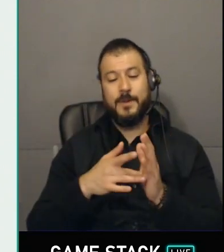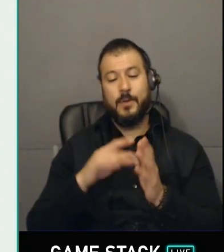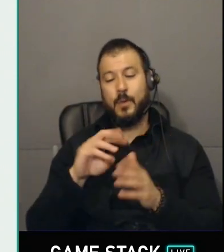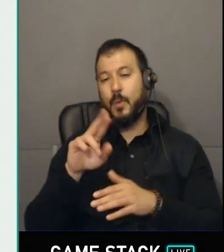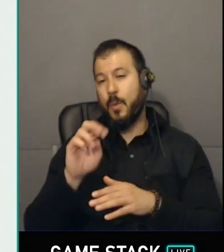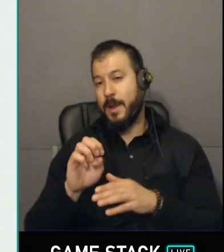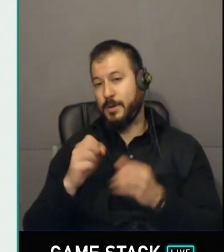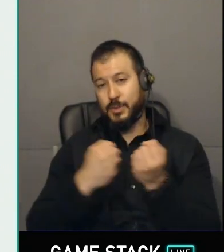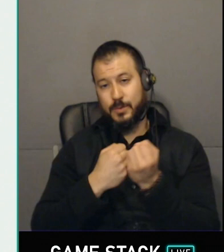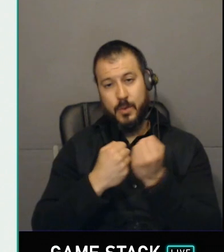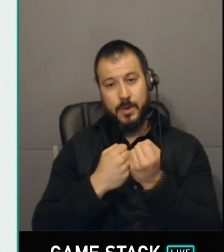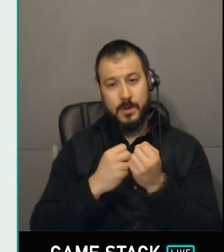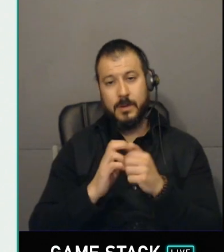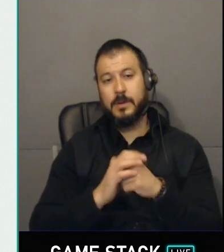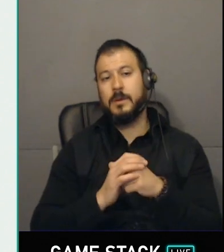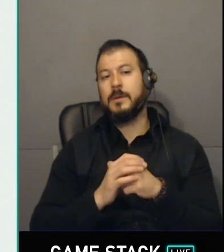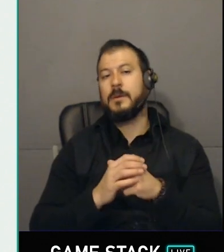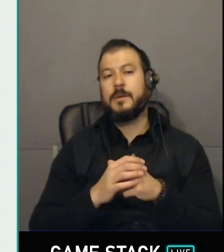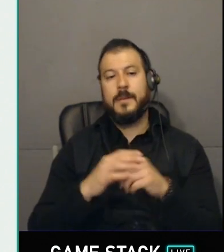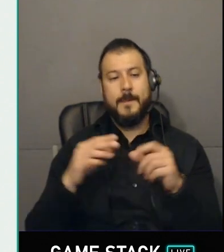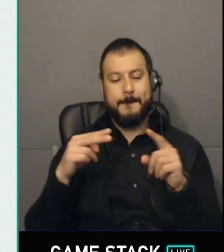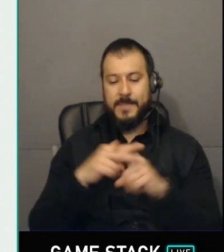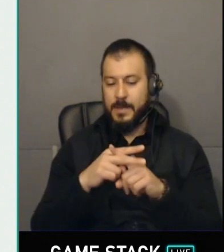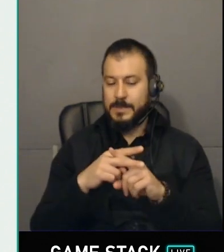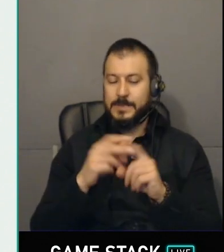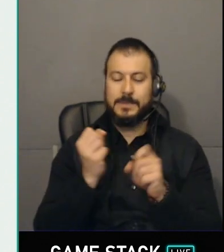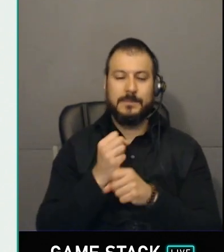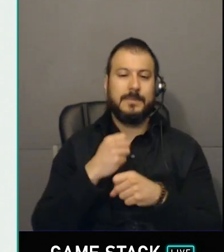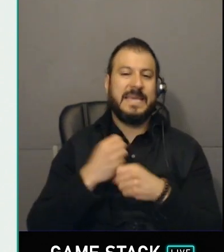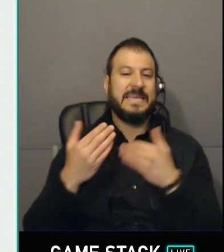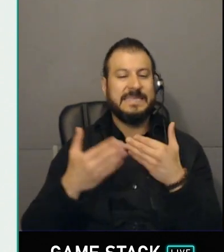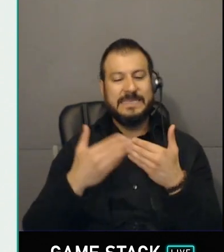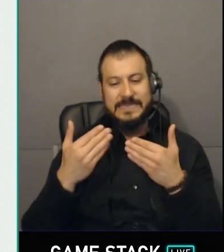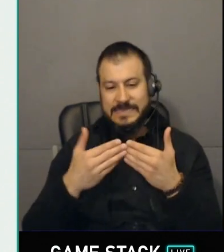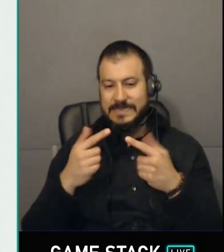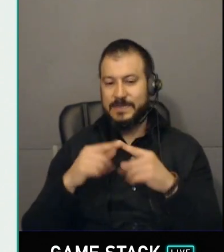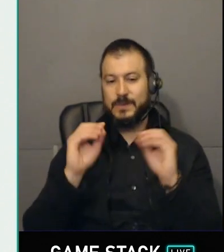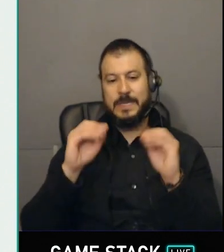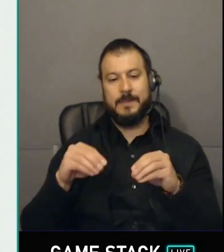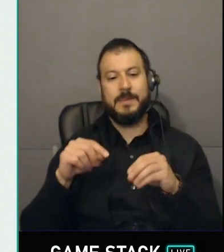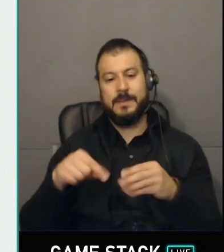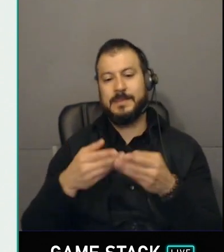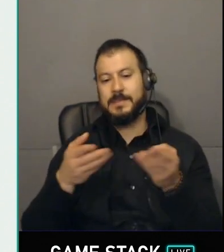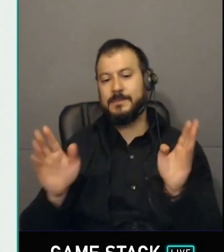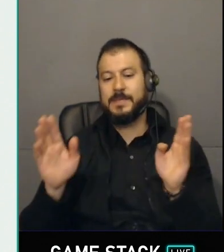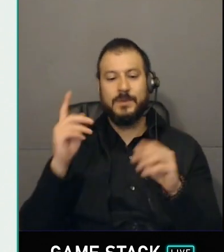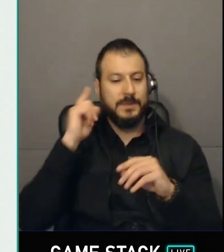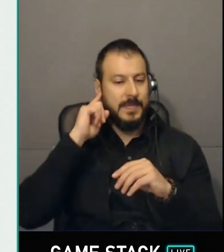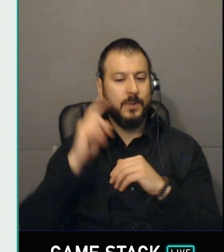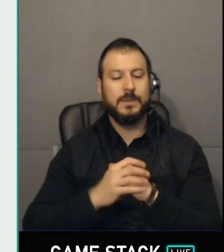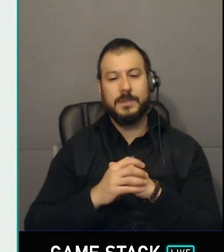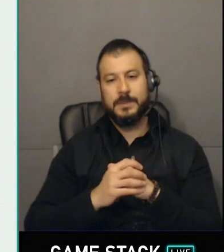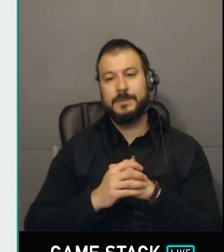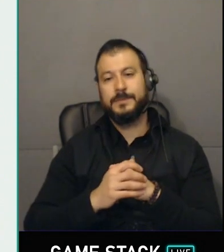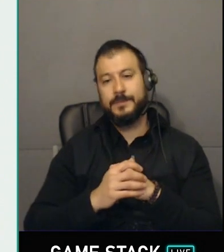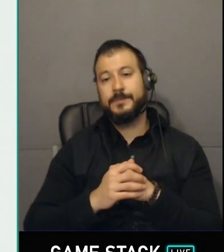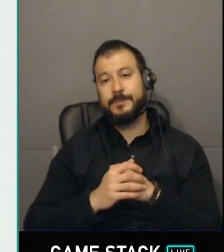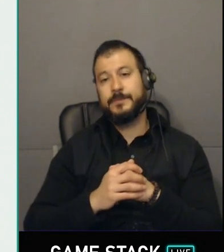your audio engine, there are plugins that make it easy to implement the spatial sound platform, and it's been designed to be